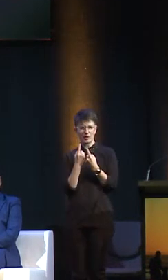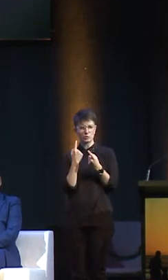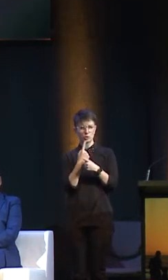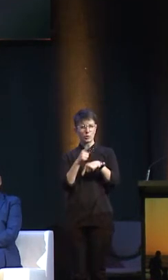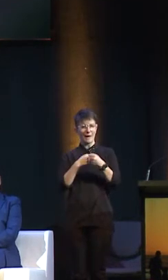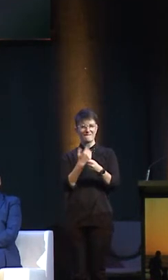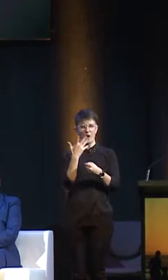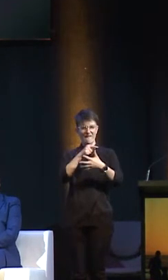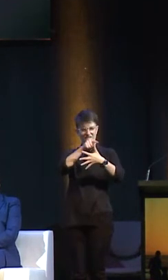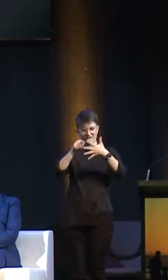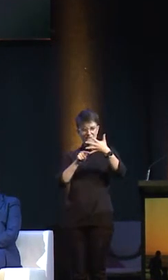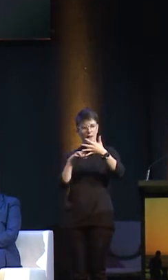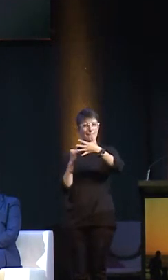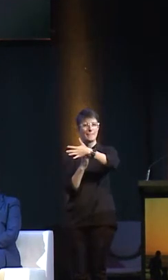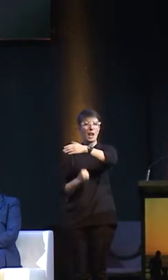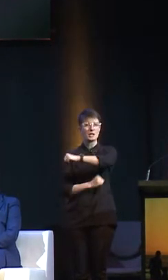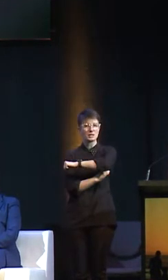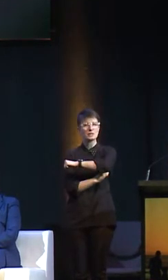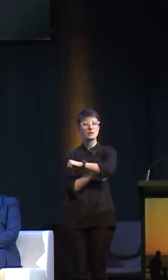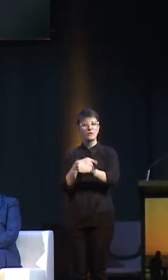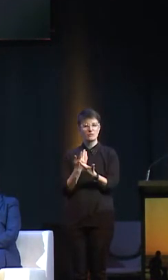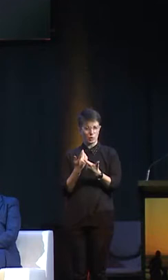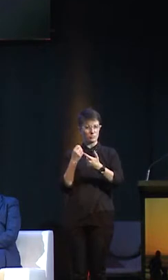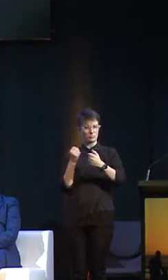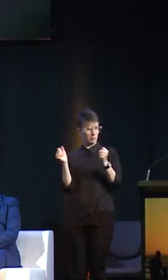component of the five pillars was central government, and where central government actually